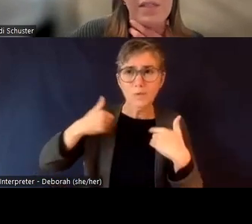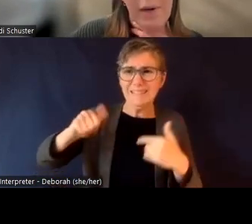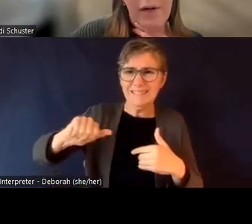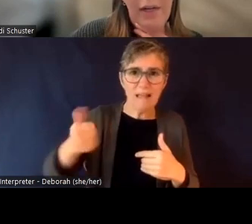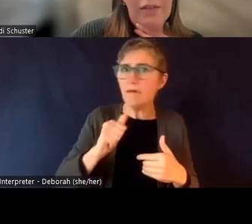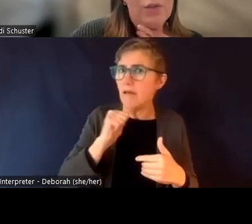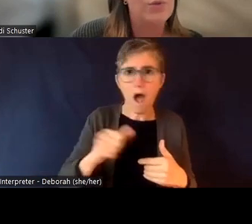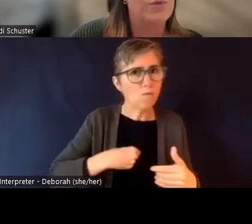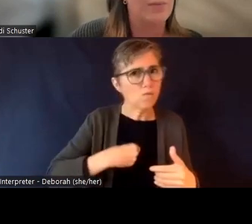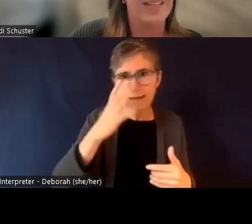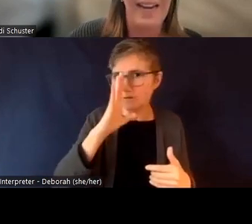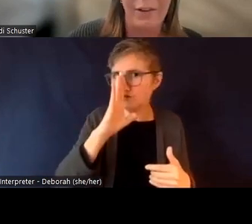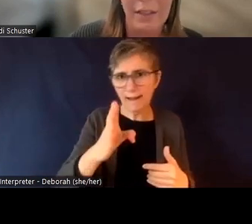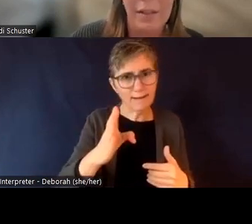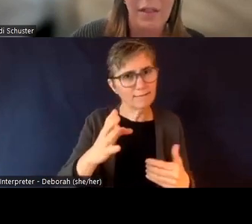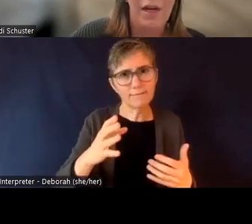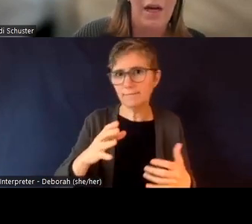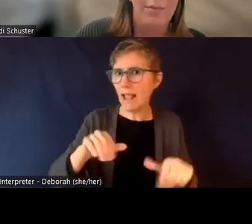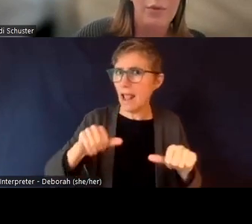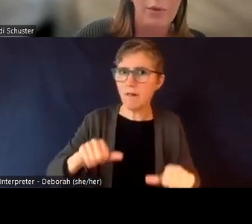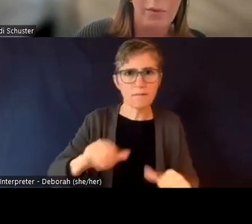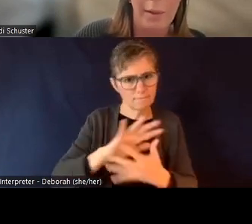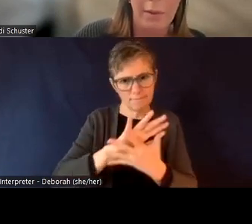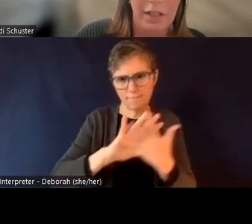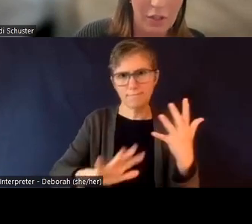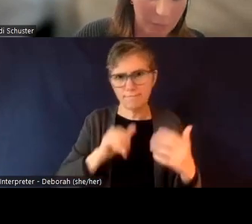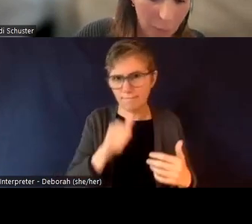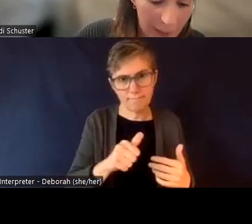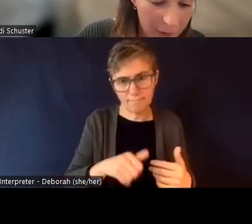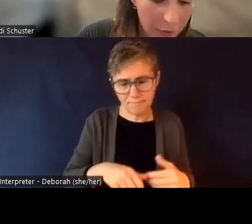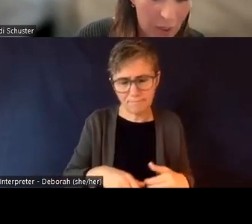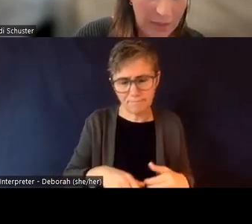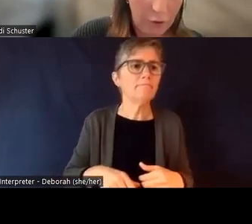disparities are due to something inherent to this population, but rather trying to